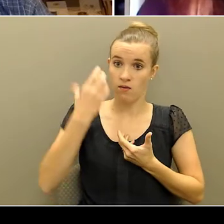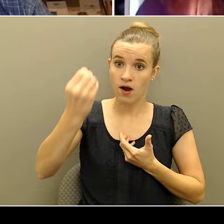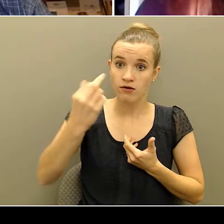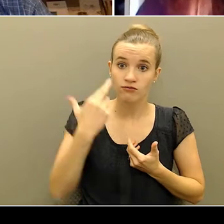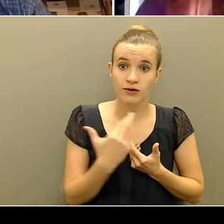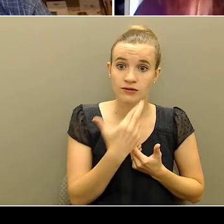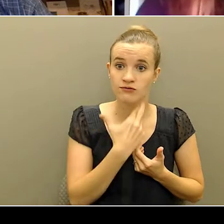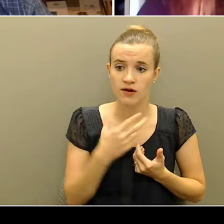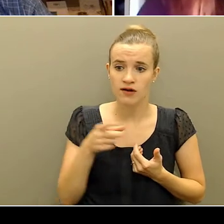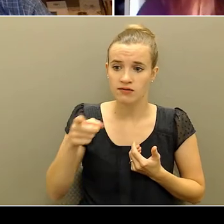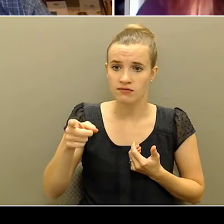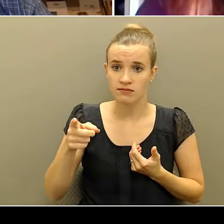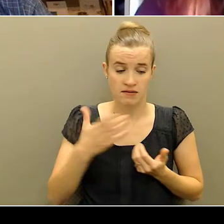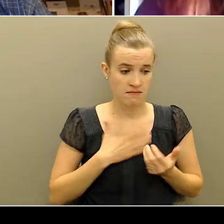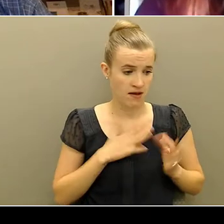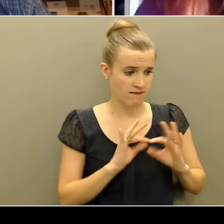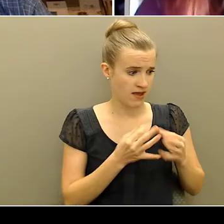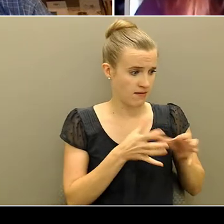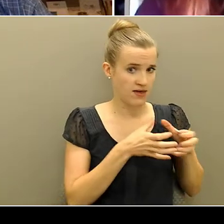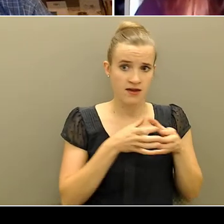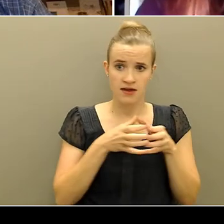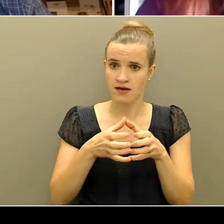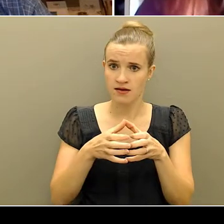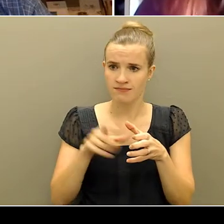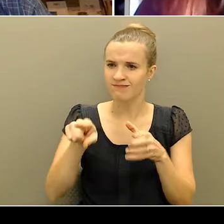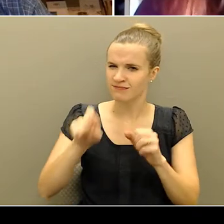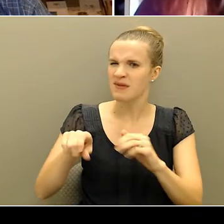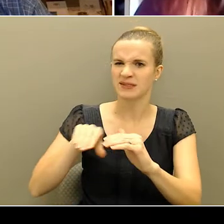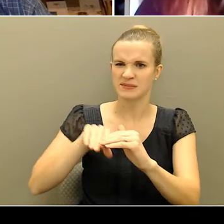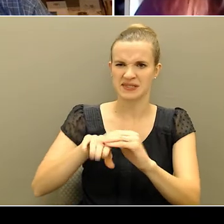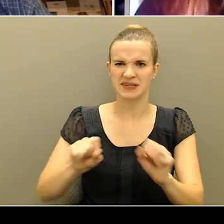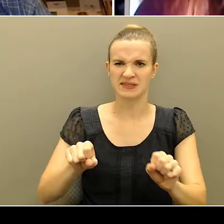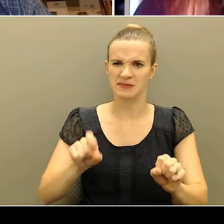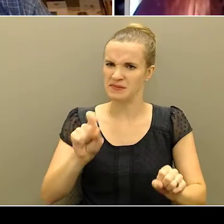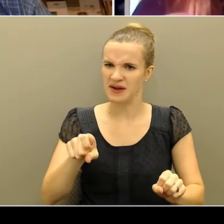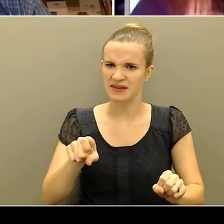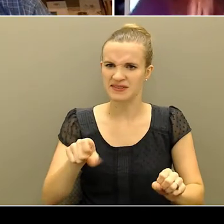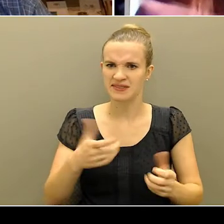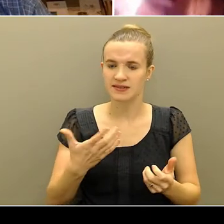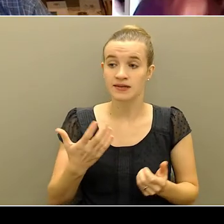one person who needs accessibility, you're definitely excluding their, all